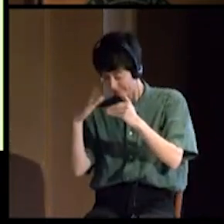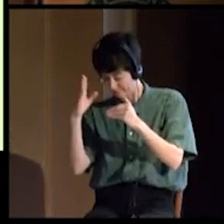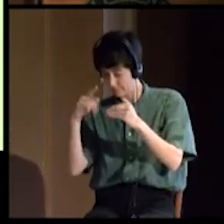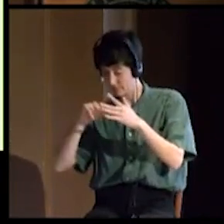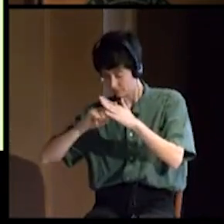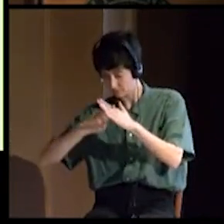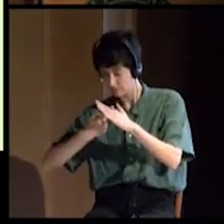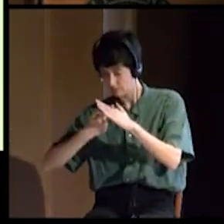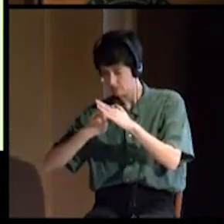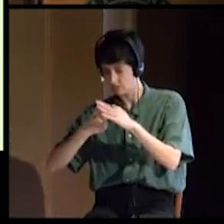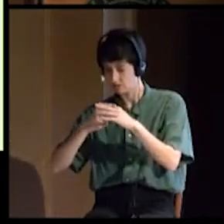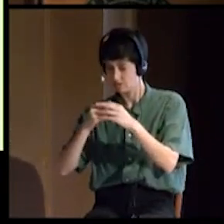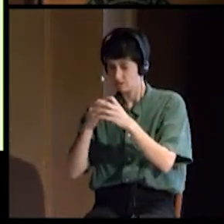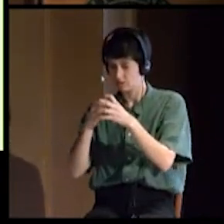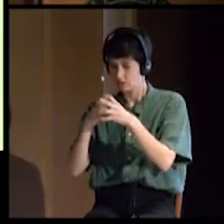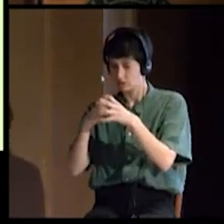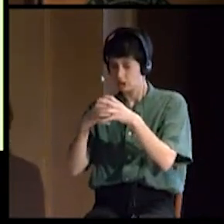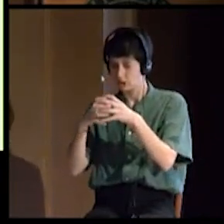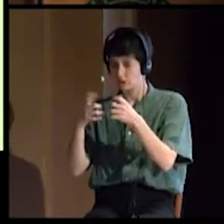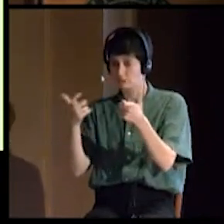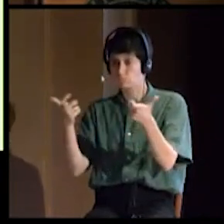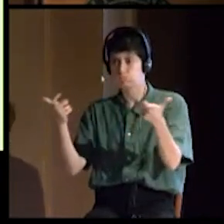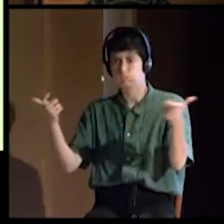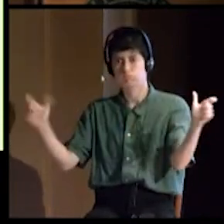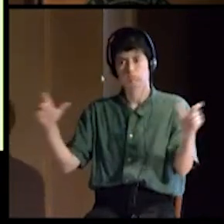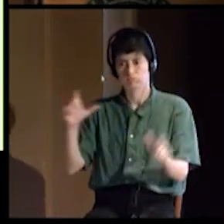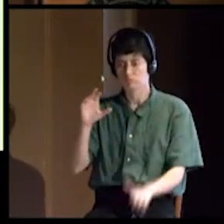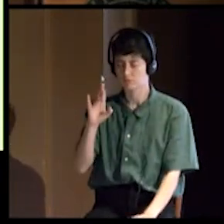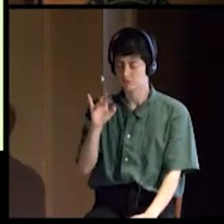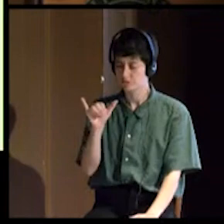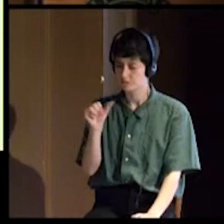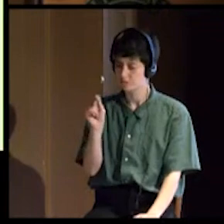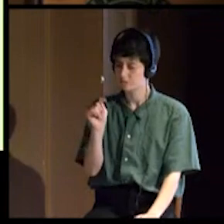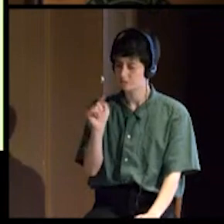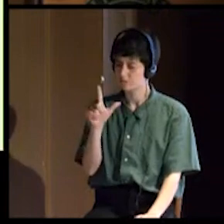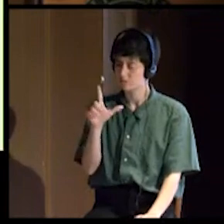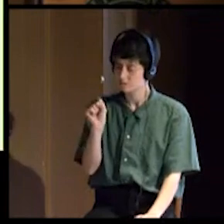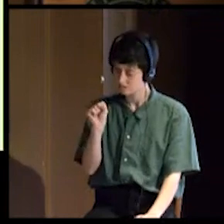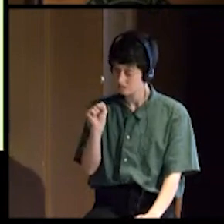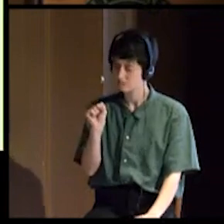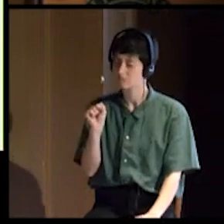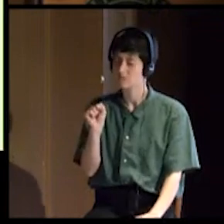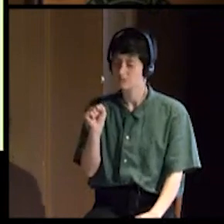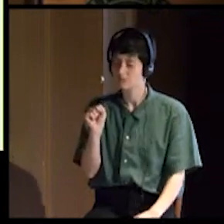And so that crystal is almost an order of magnitude bigger than those little crystals I showed before.